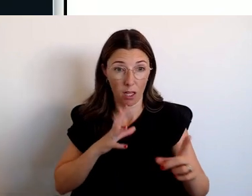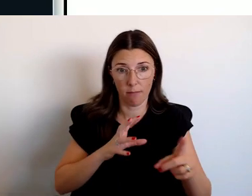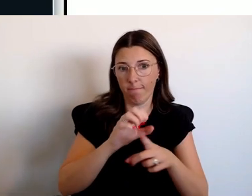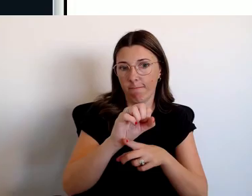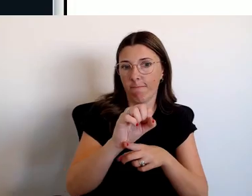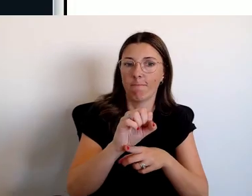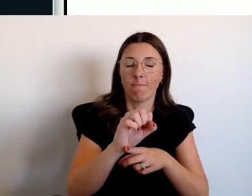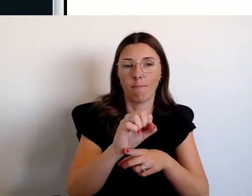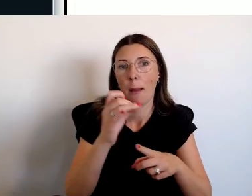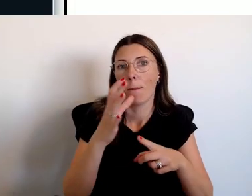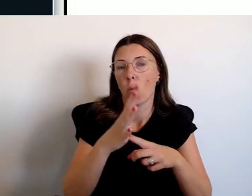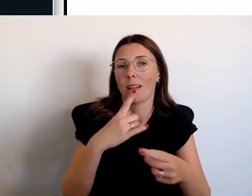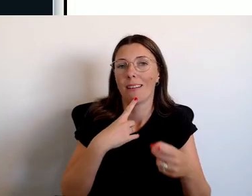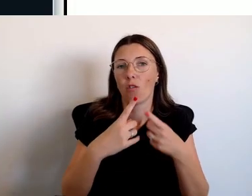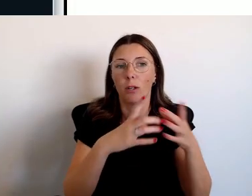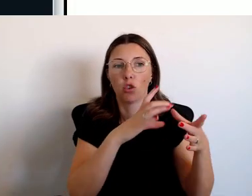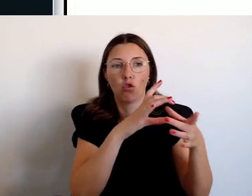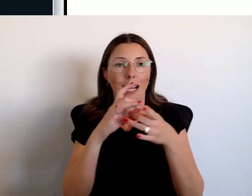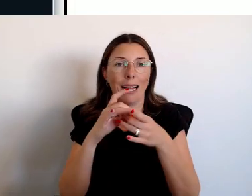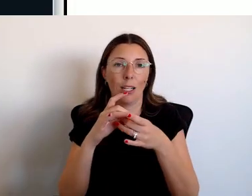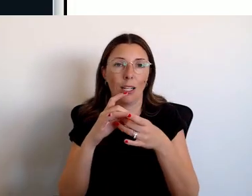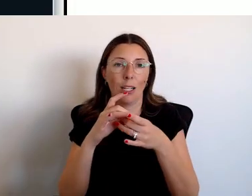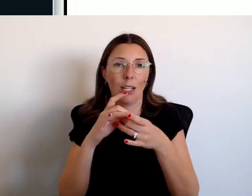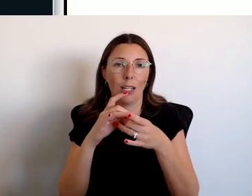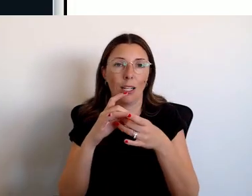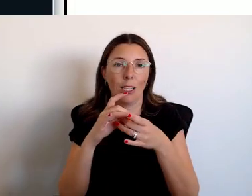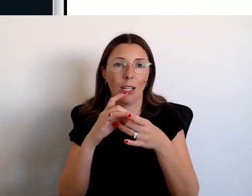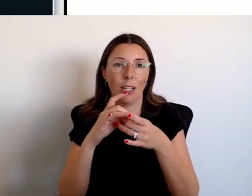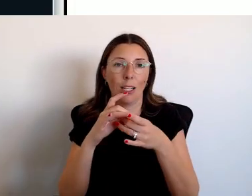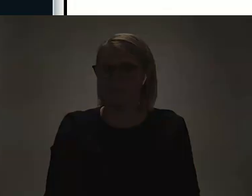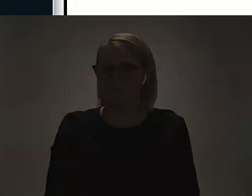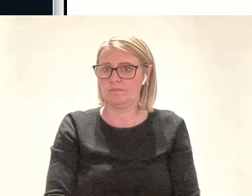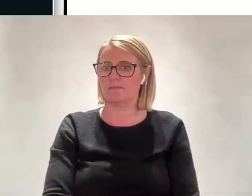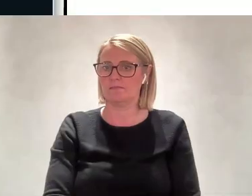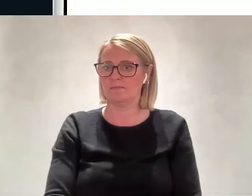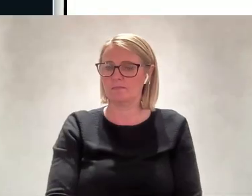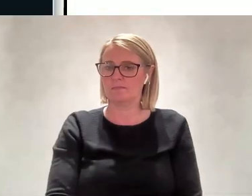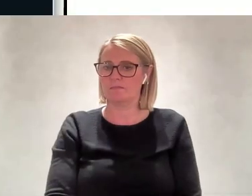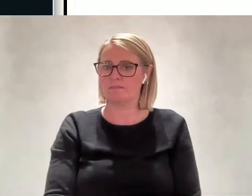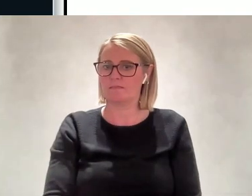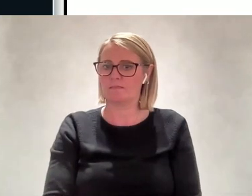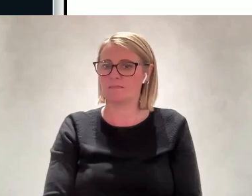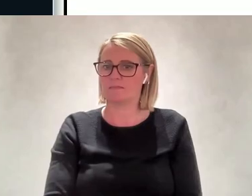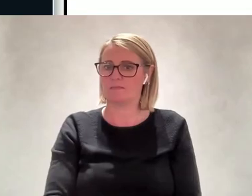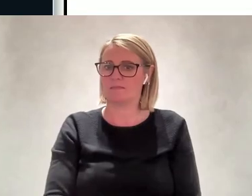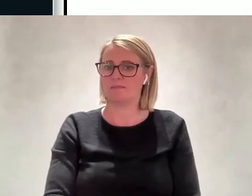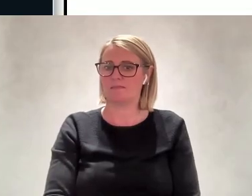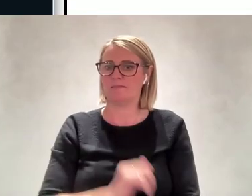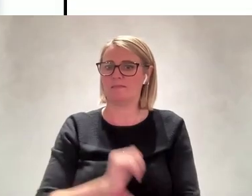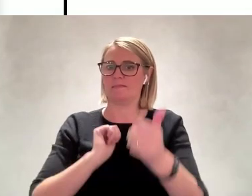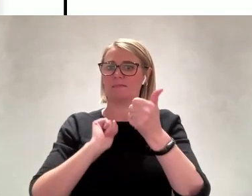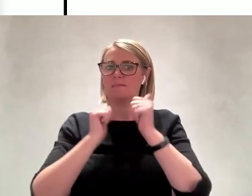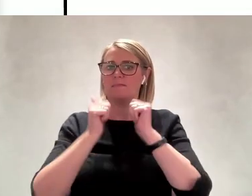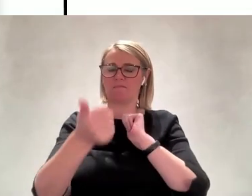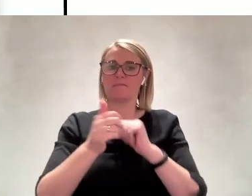in large data sets relevant to our investigation. So, finally, the next slide, whilst AI can be used for